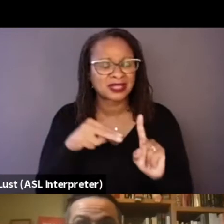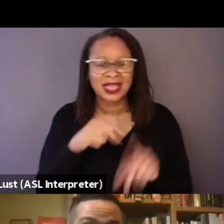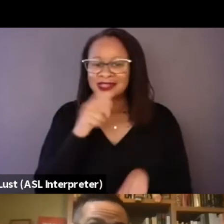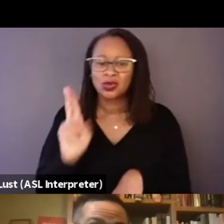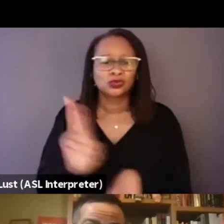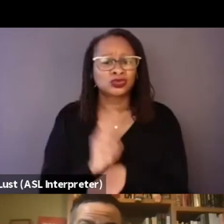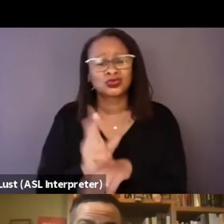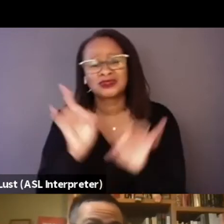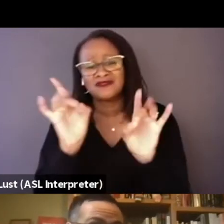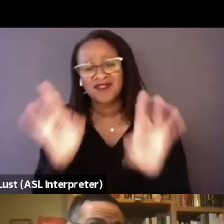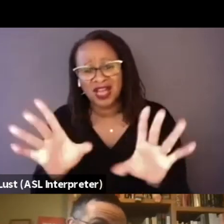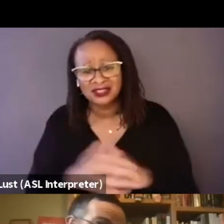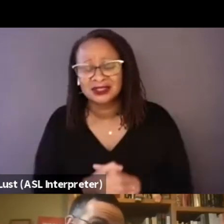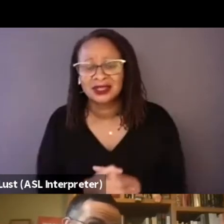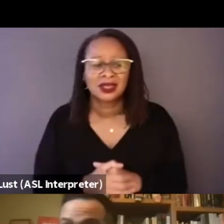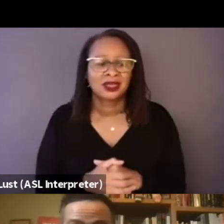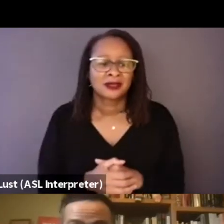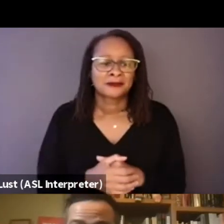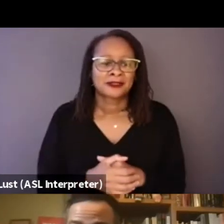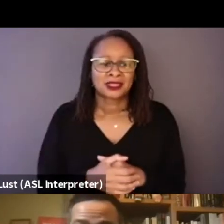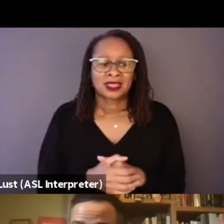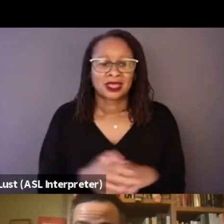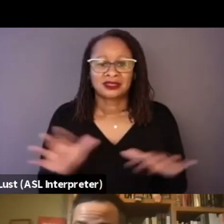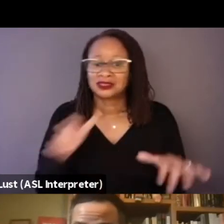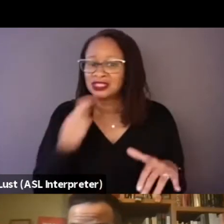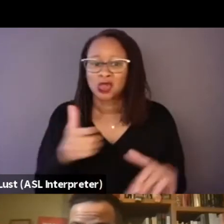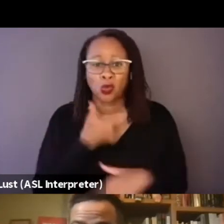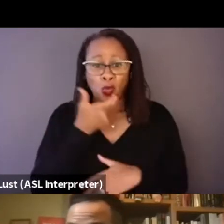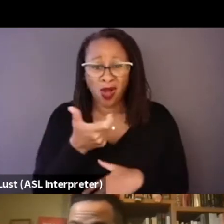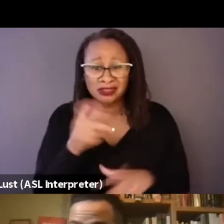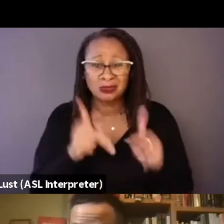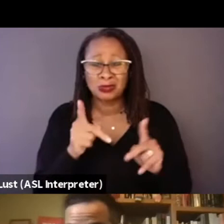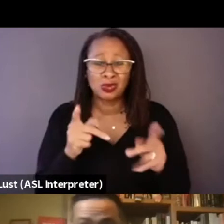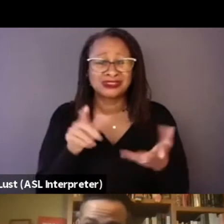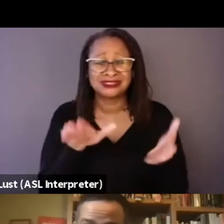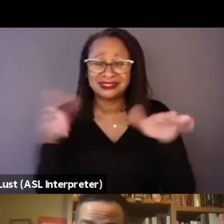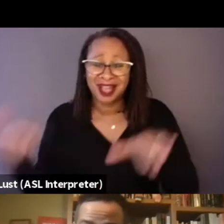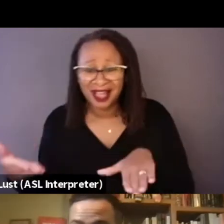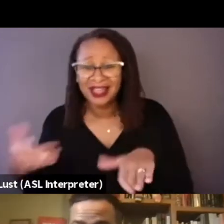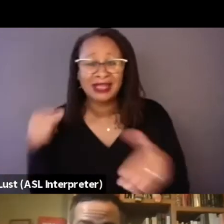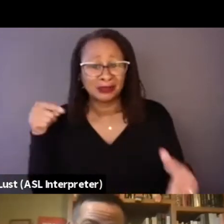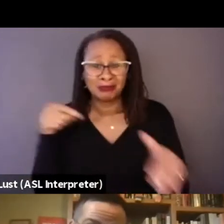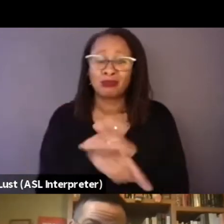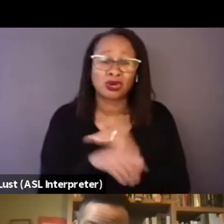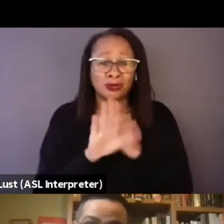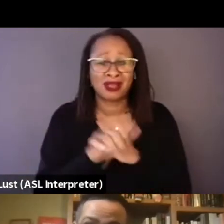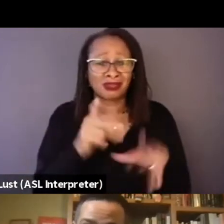Let's not actually just casually watch people get murdered and then move on. It's insane.